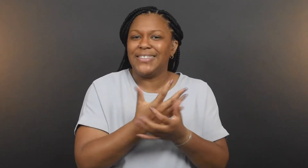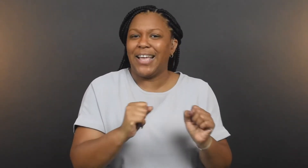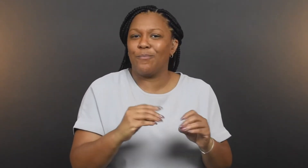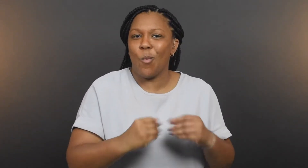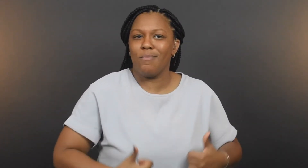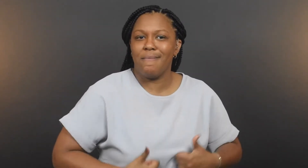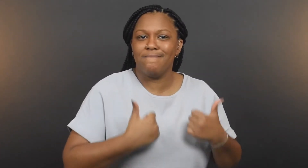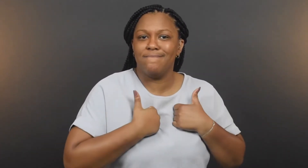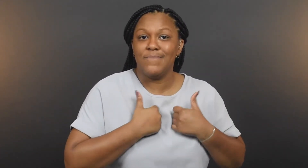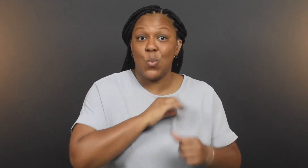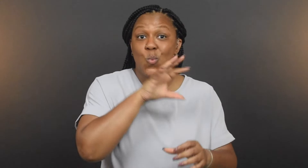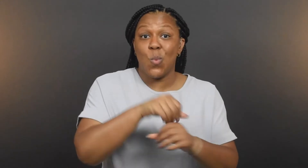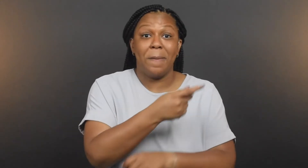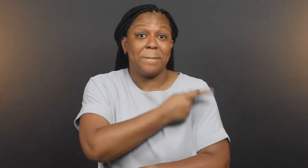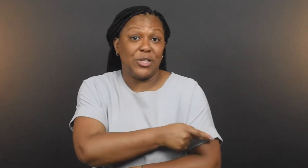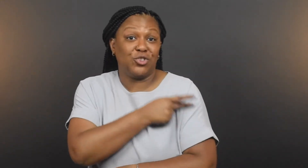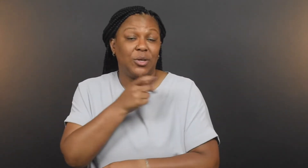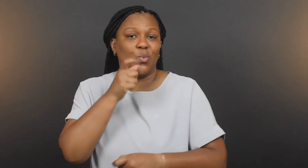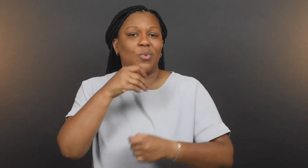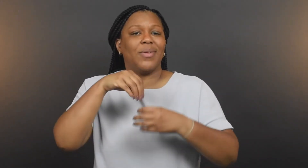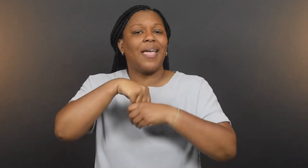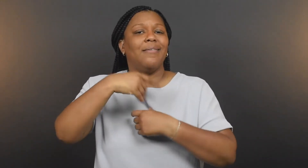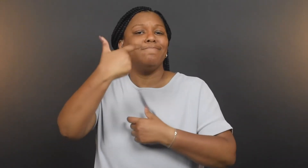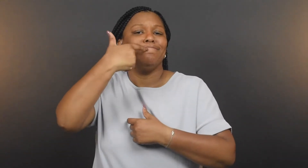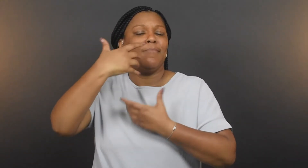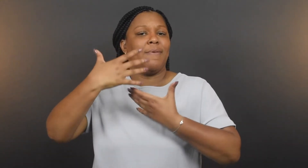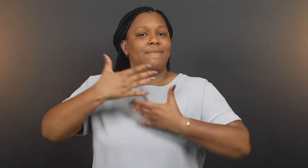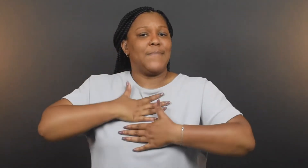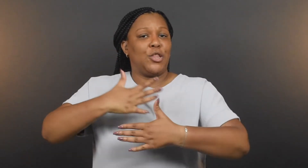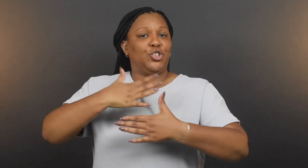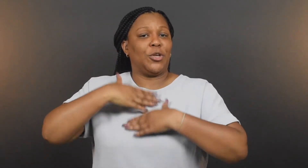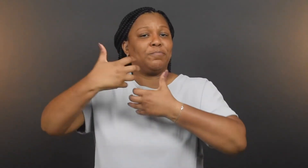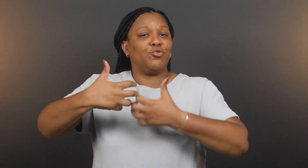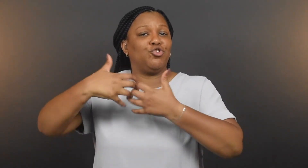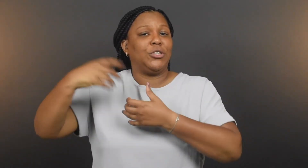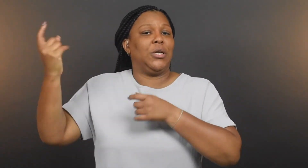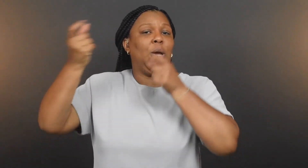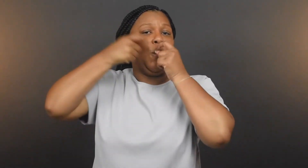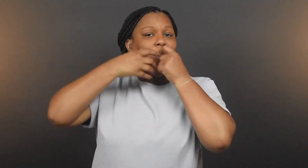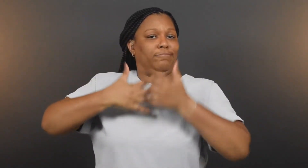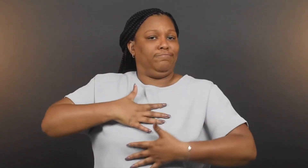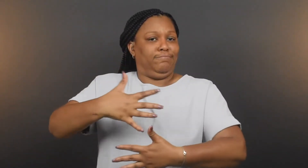much progress. New treatments are saving more lives, including of patients on ventilators.